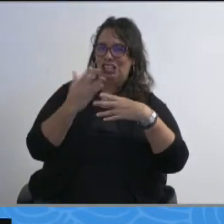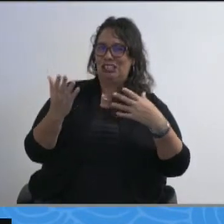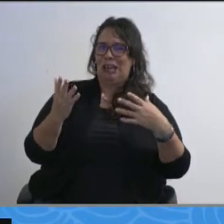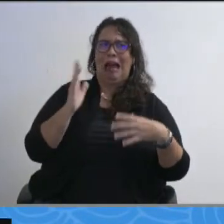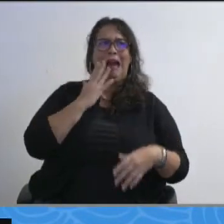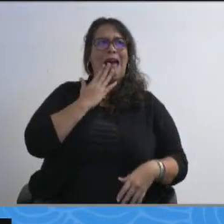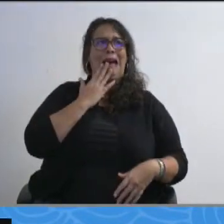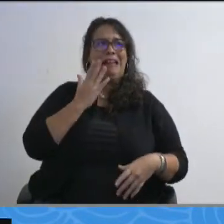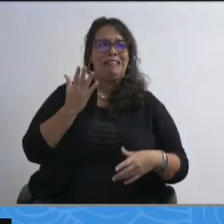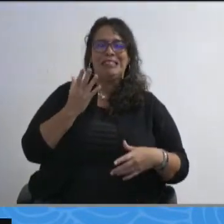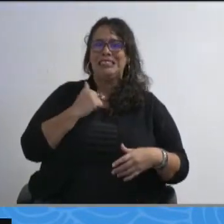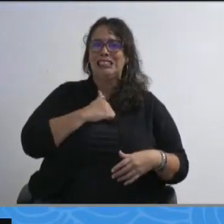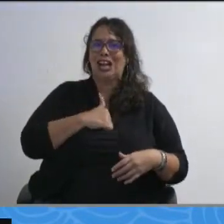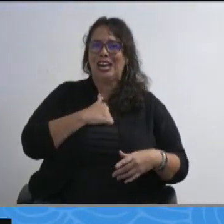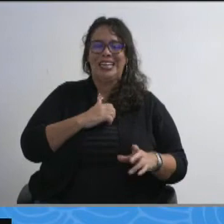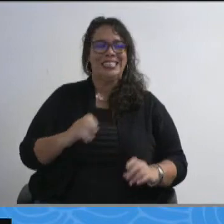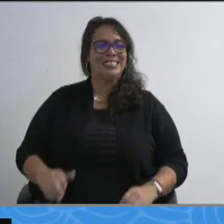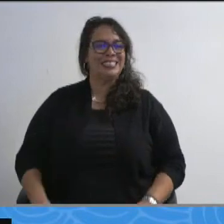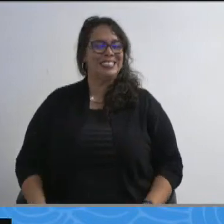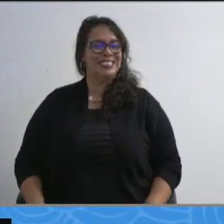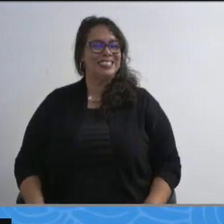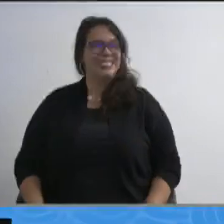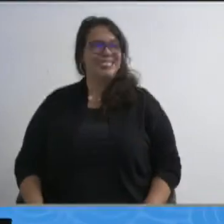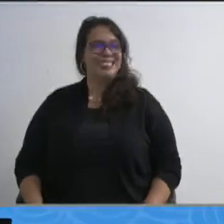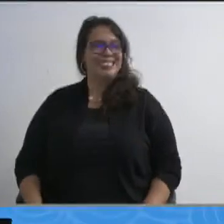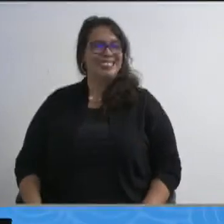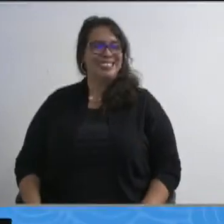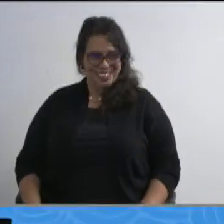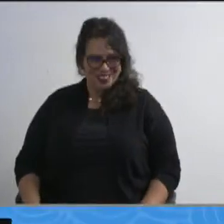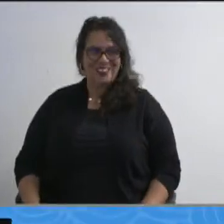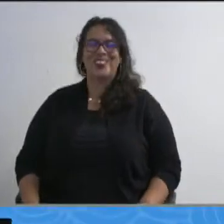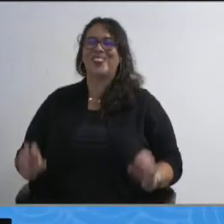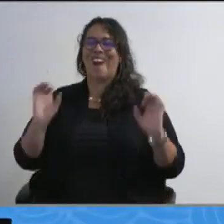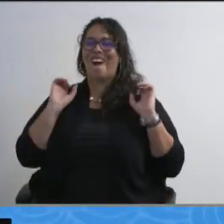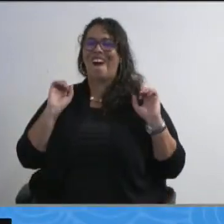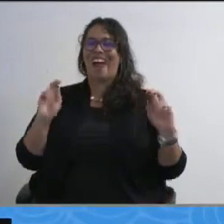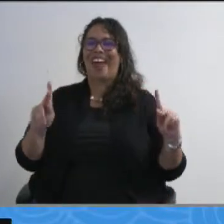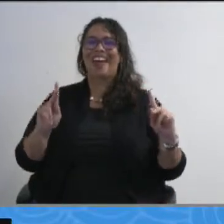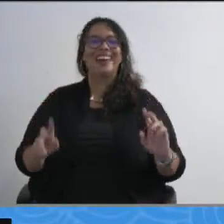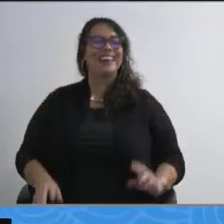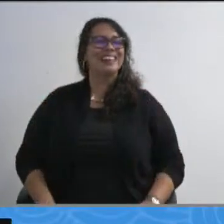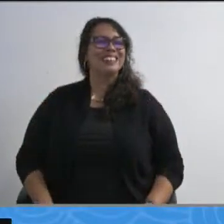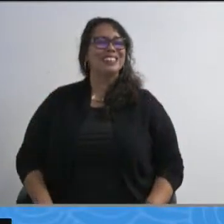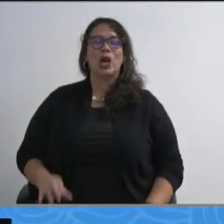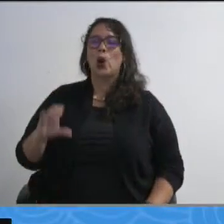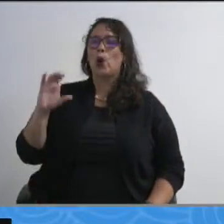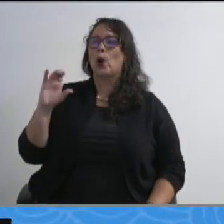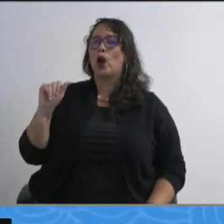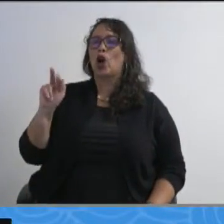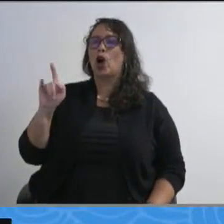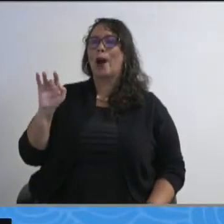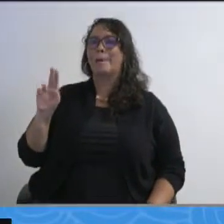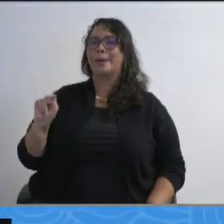There we go. Sorry, everybody. Okay. So, Carmen asked me to just share a few slides with everybody.